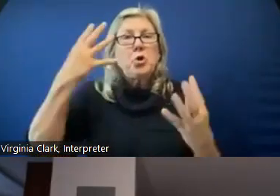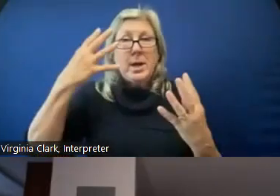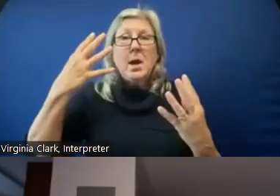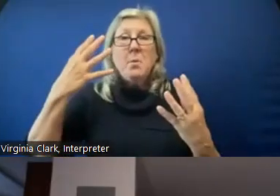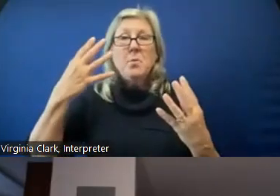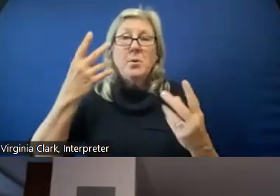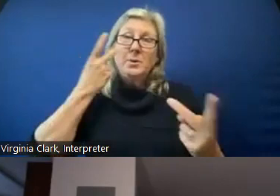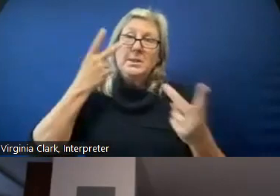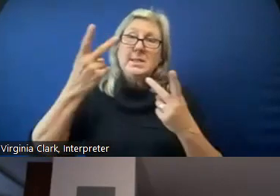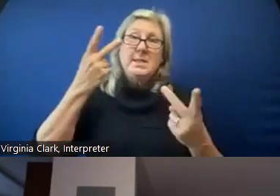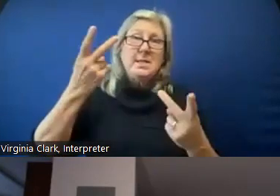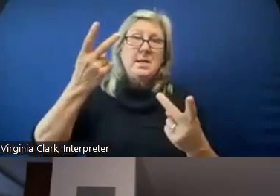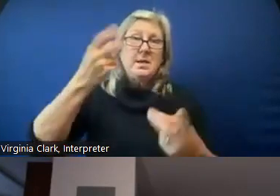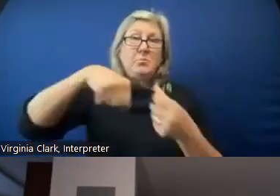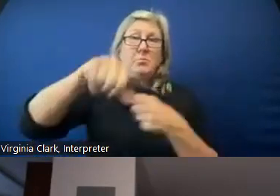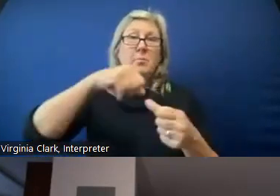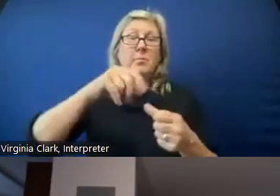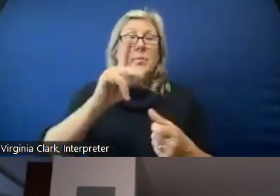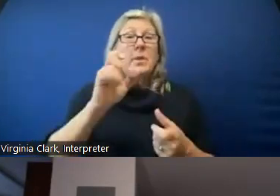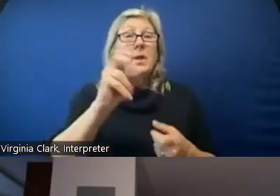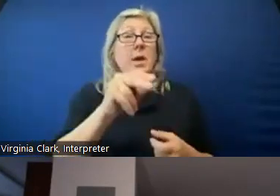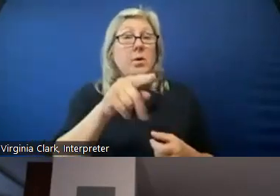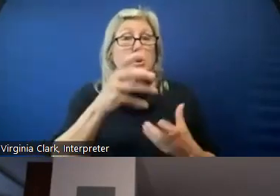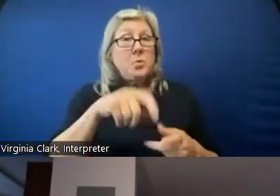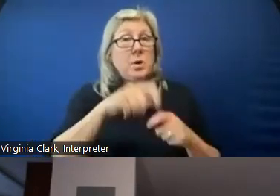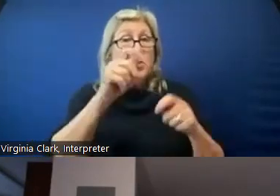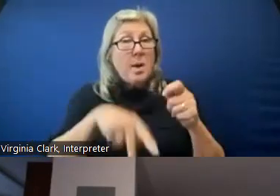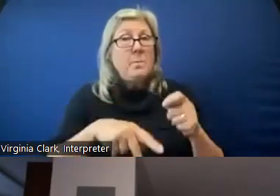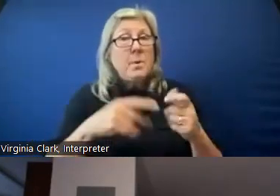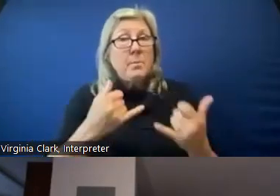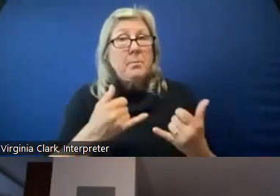see you. Karen, do you want to wrap this up for us?